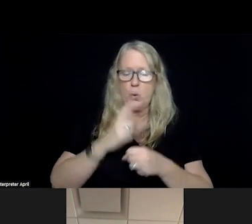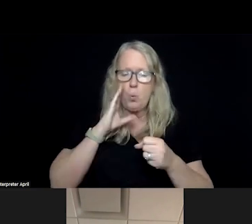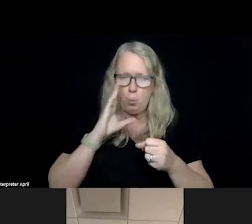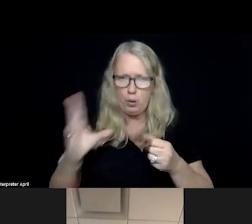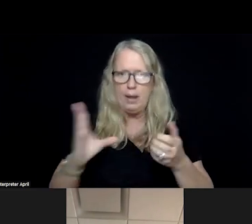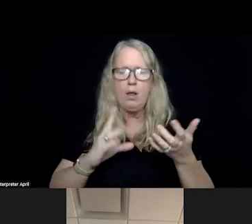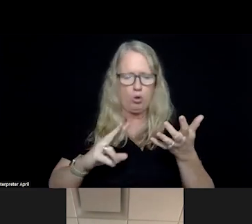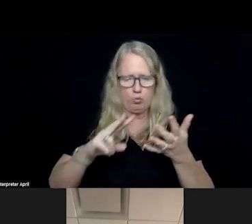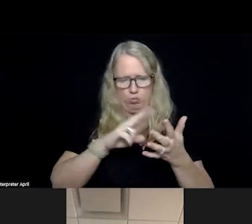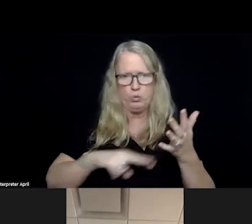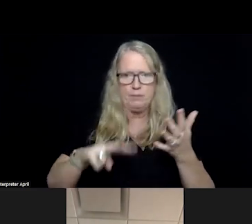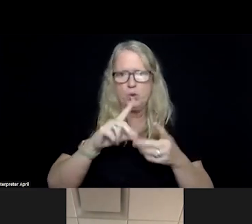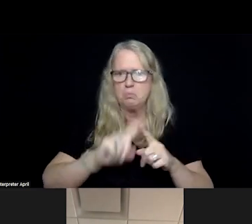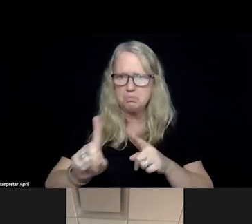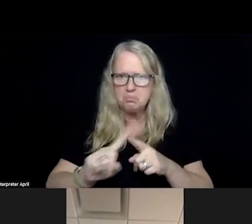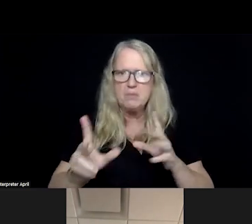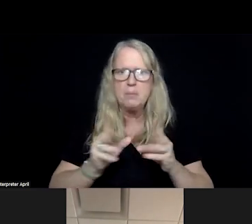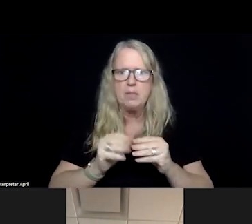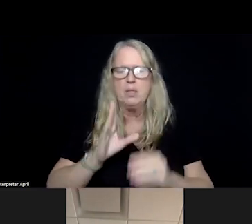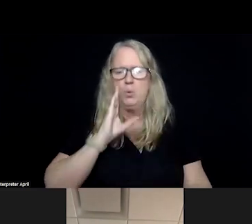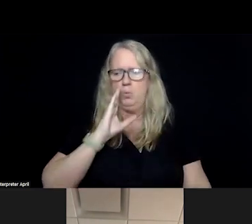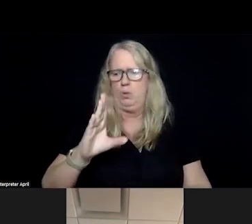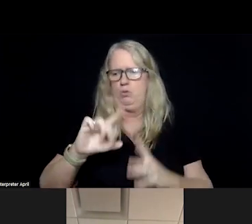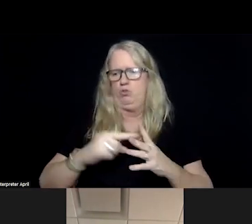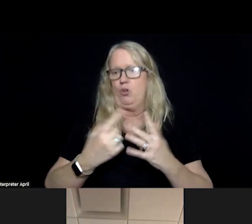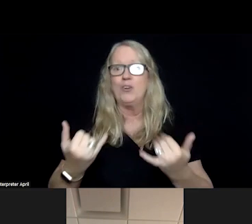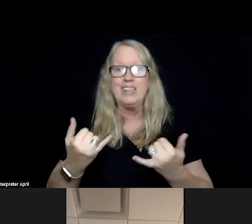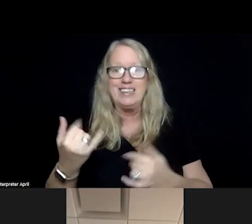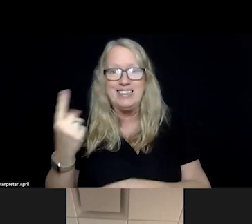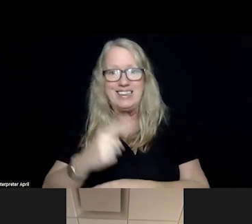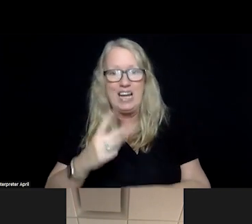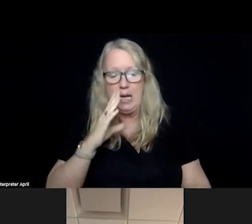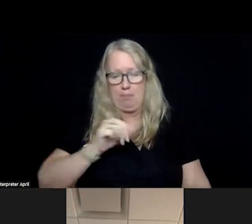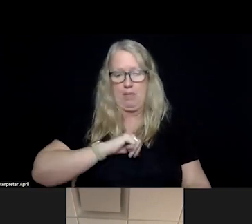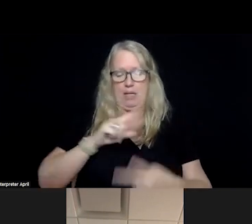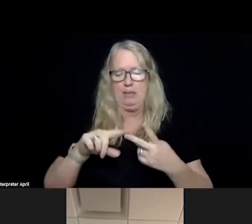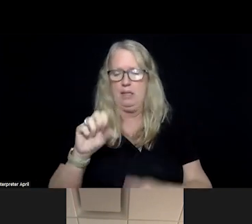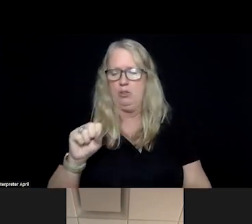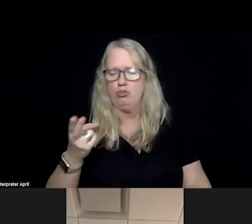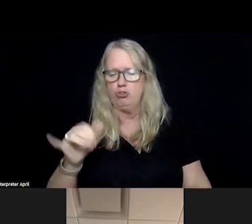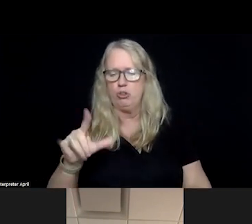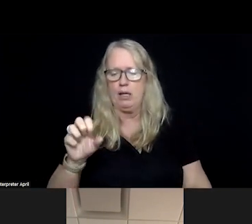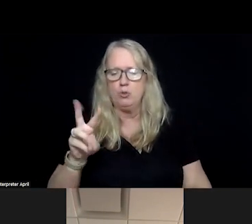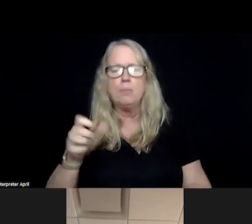SERIES OF MEETINGS STARTING LATER TODAY. BOTH MYSELF AND SHY LEWIS ON THE LIFELINE